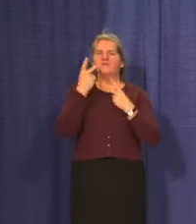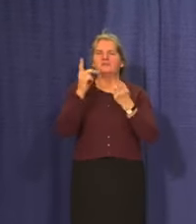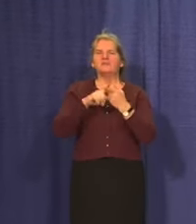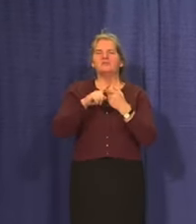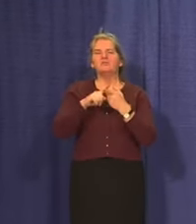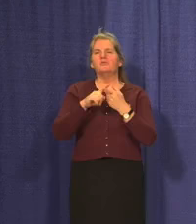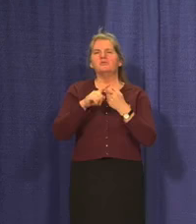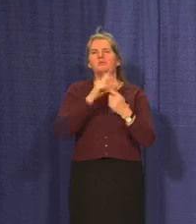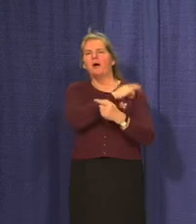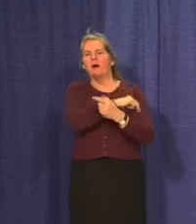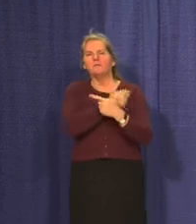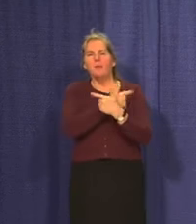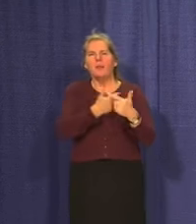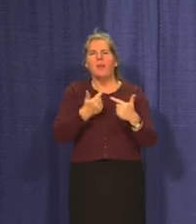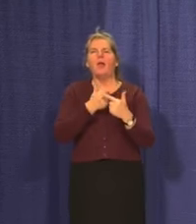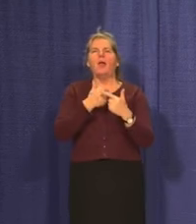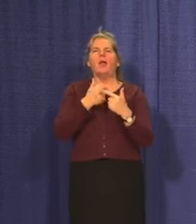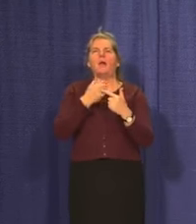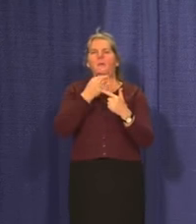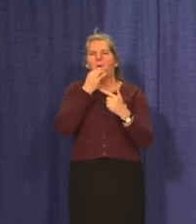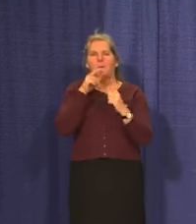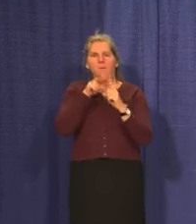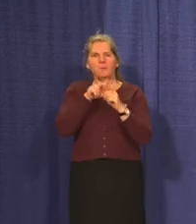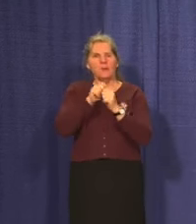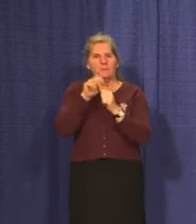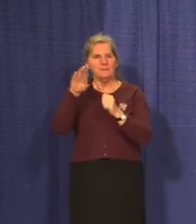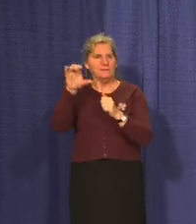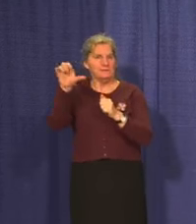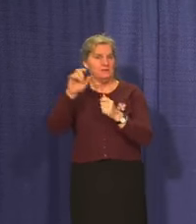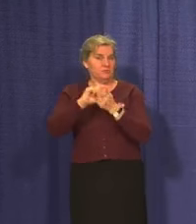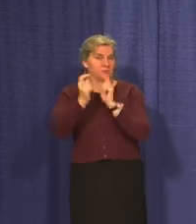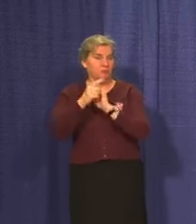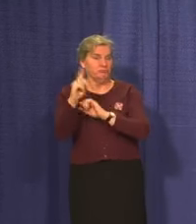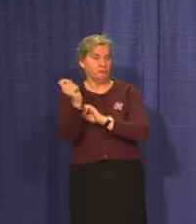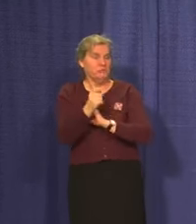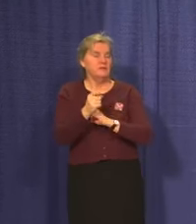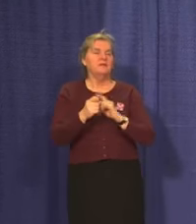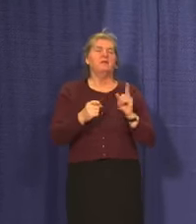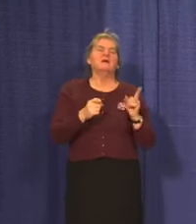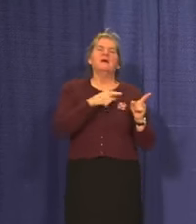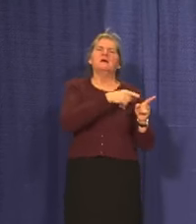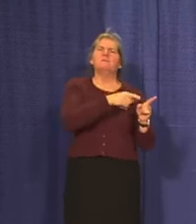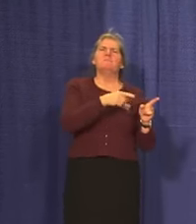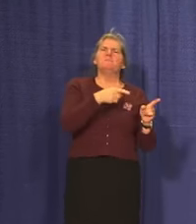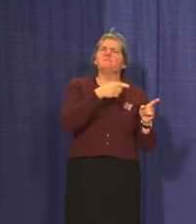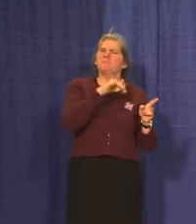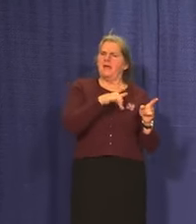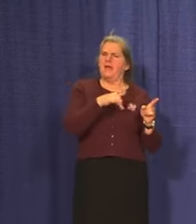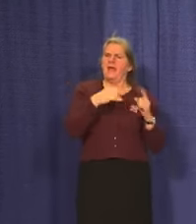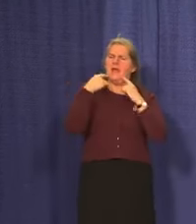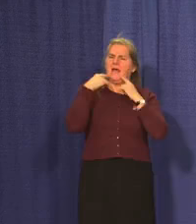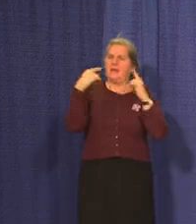BE AGAIN, RECOGNIZING THAT THIS IS AN ANNOUNCEMENT THAT IS MADE